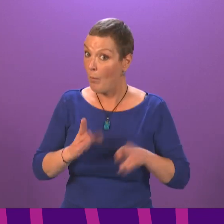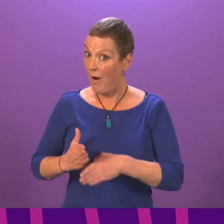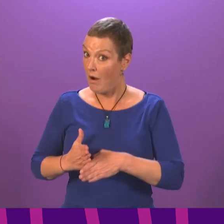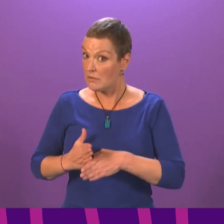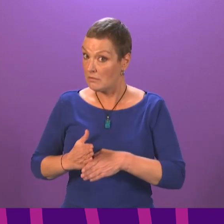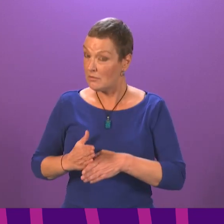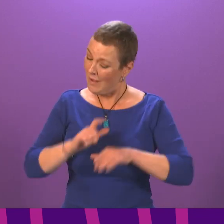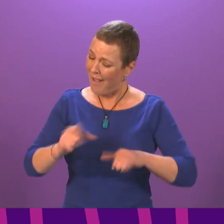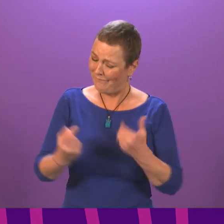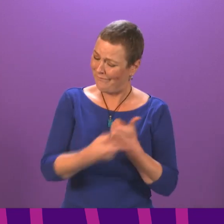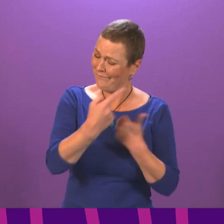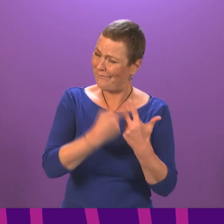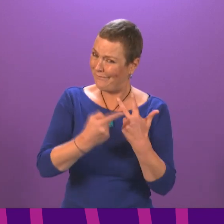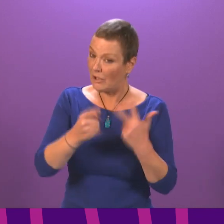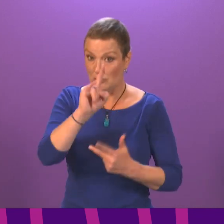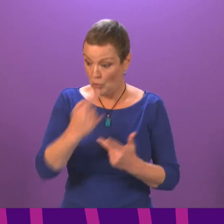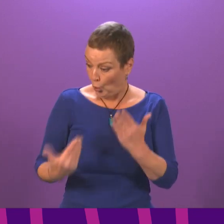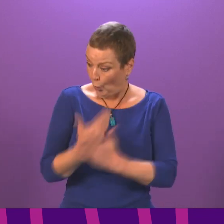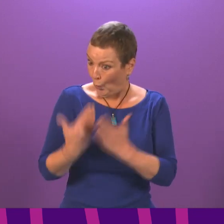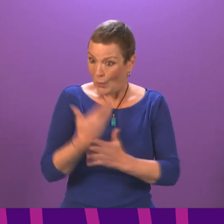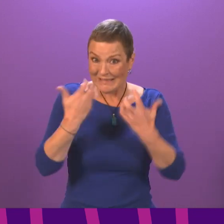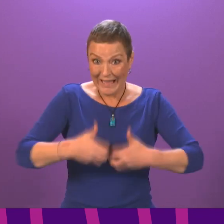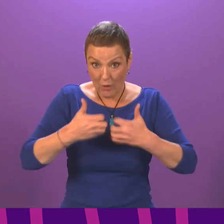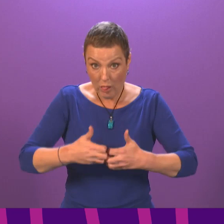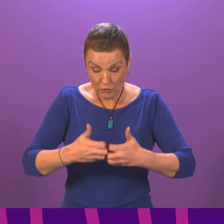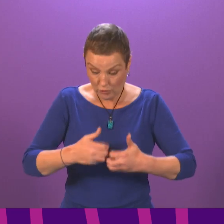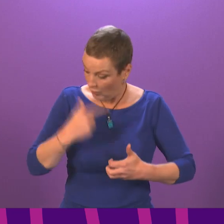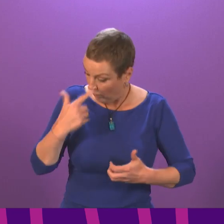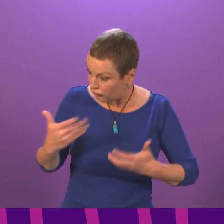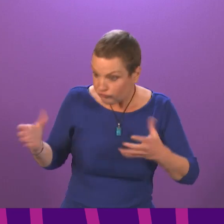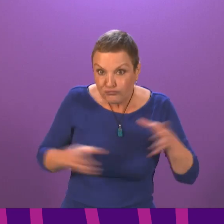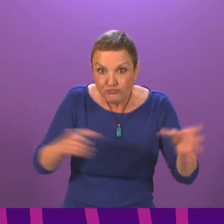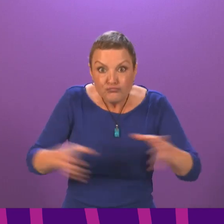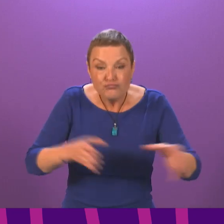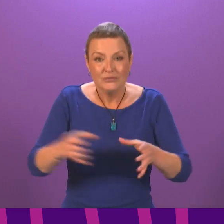As the technology develops, we will be able to introduce it, but one of the constraints